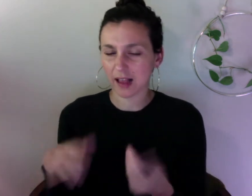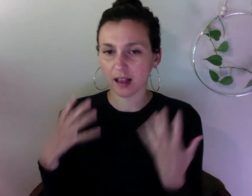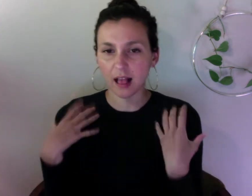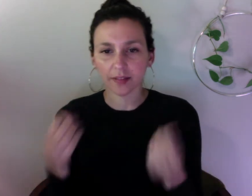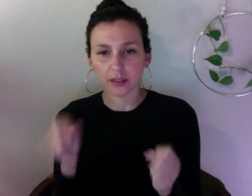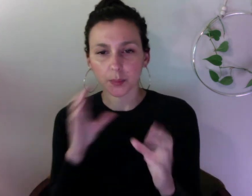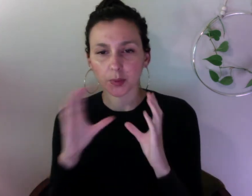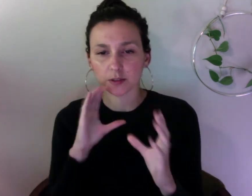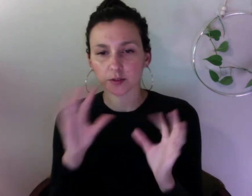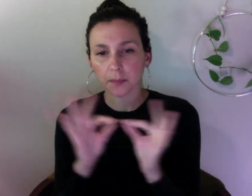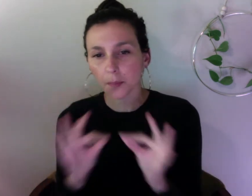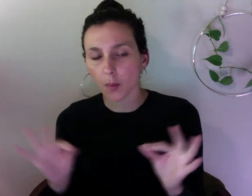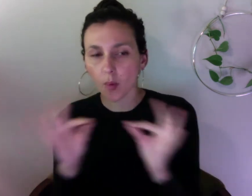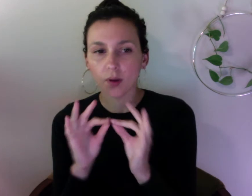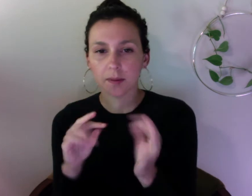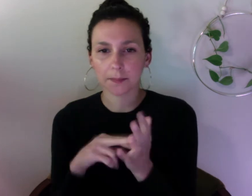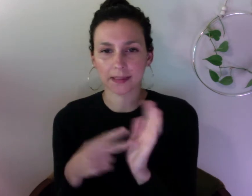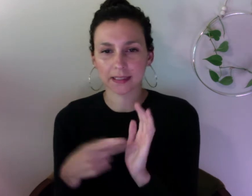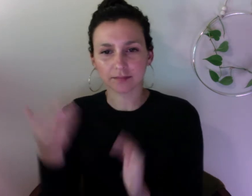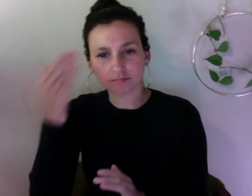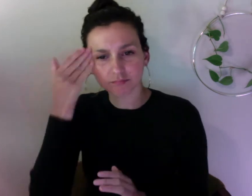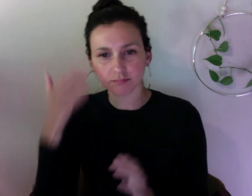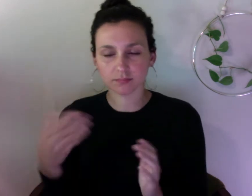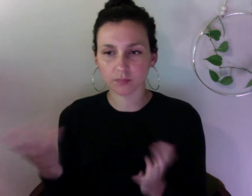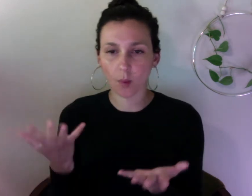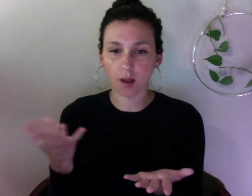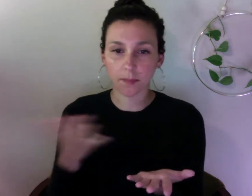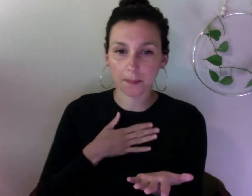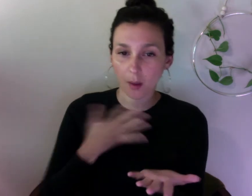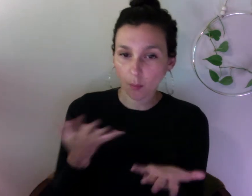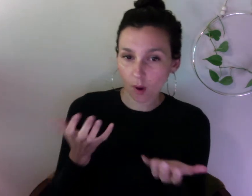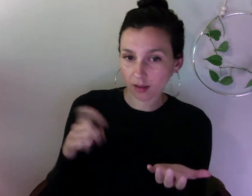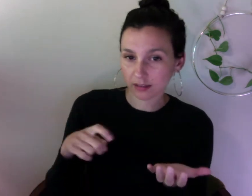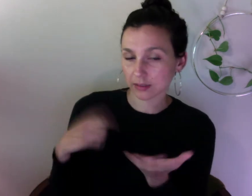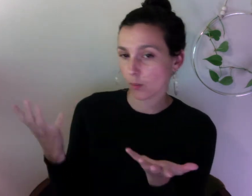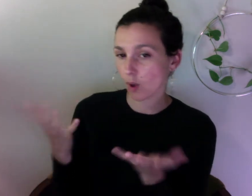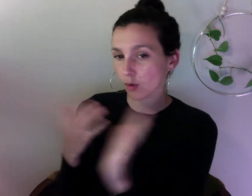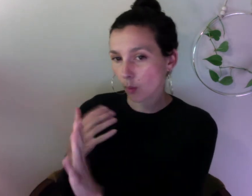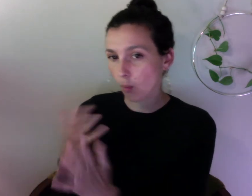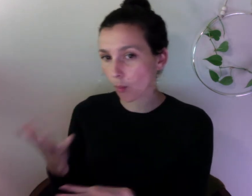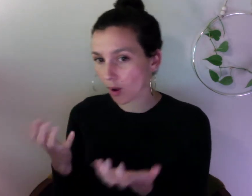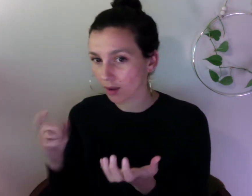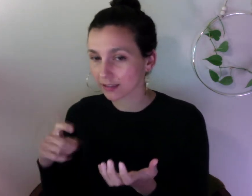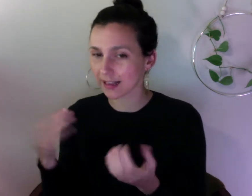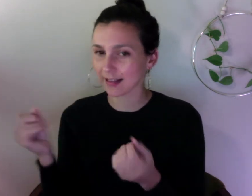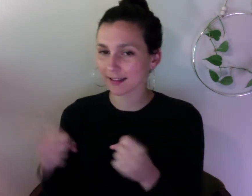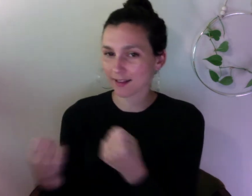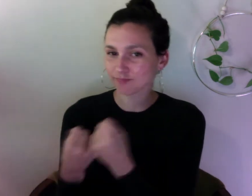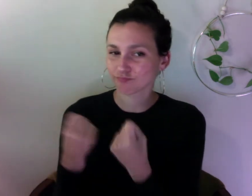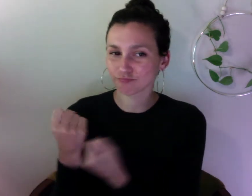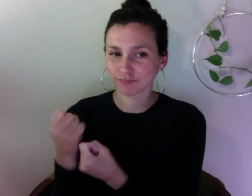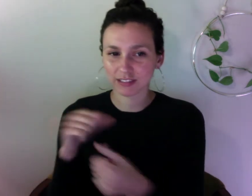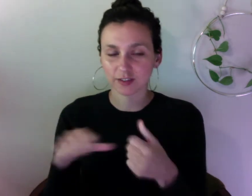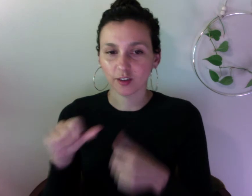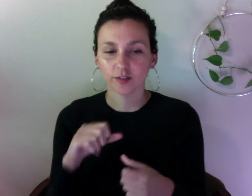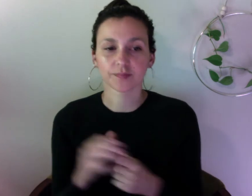It is important because each person will know what I want and what their needs are and to support each other.